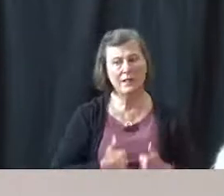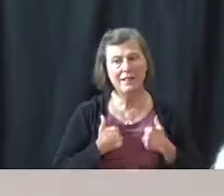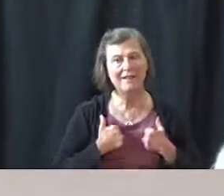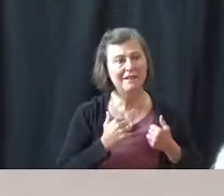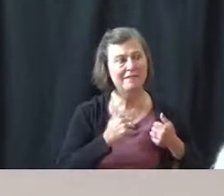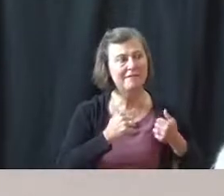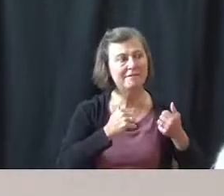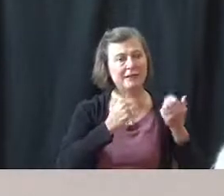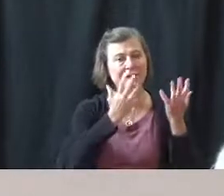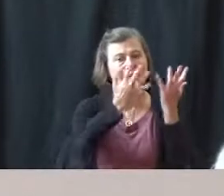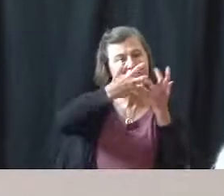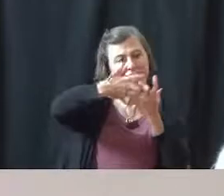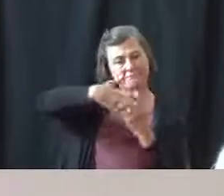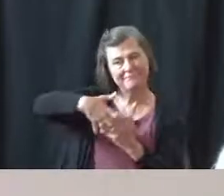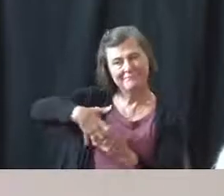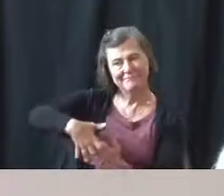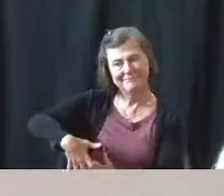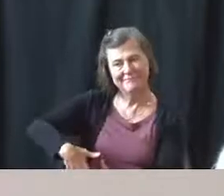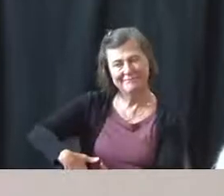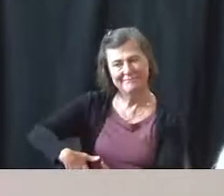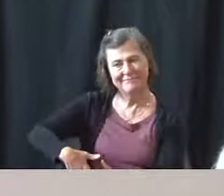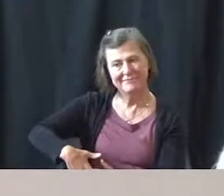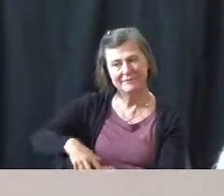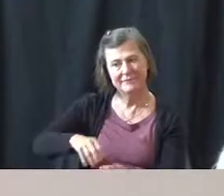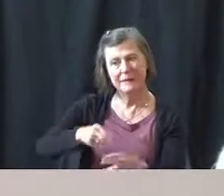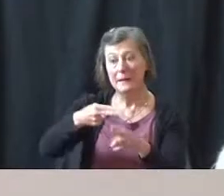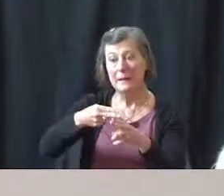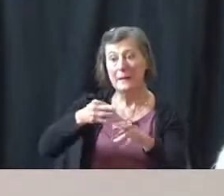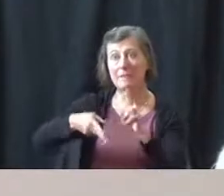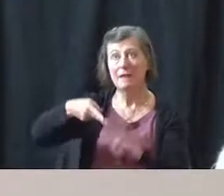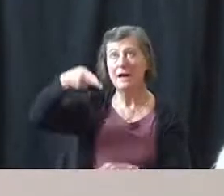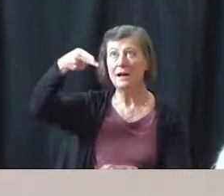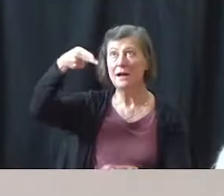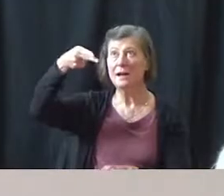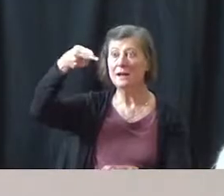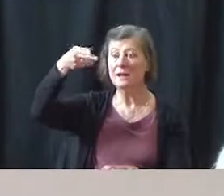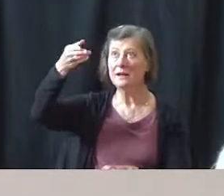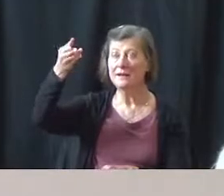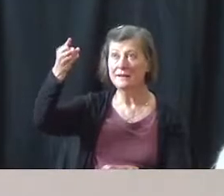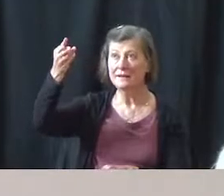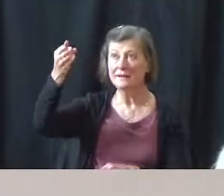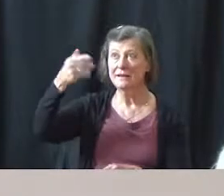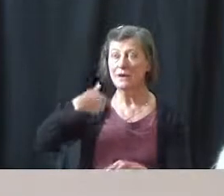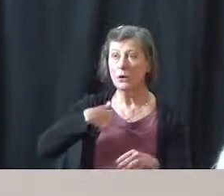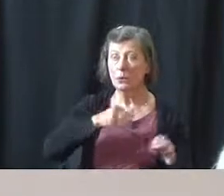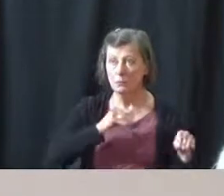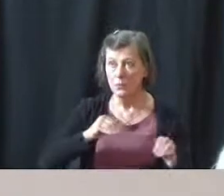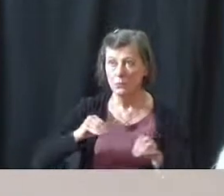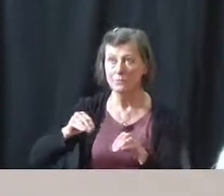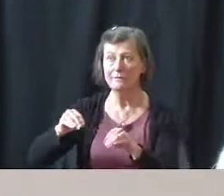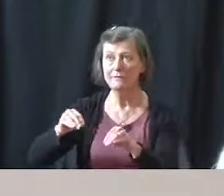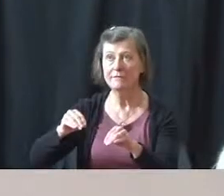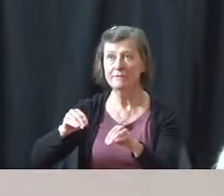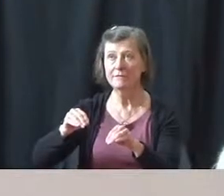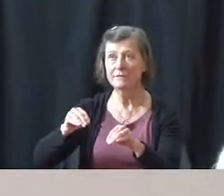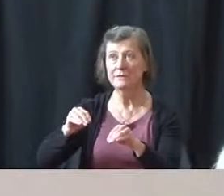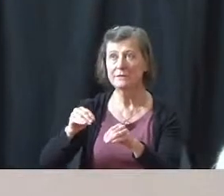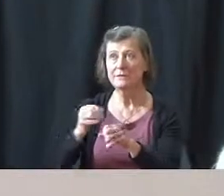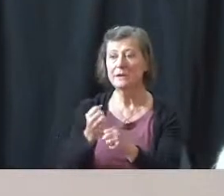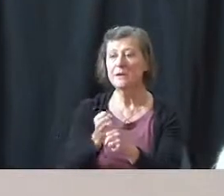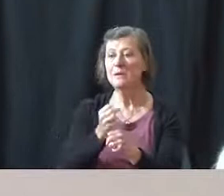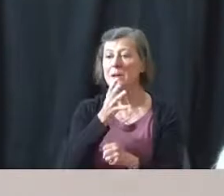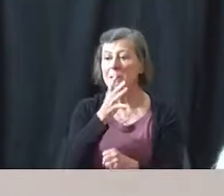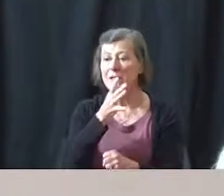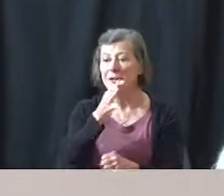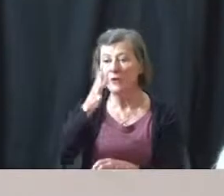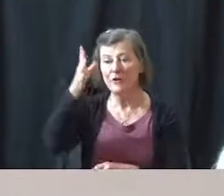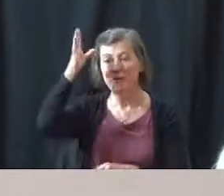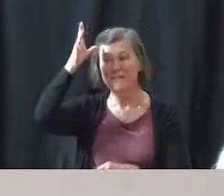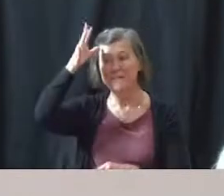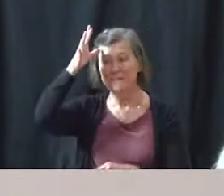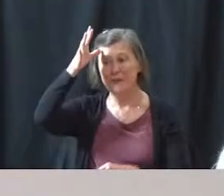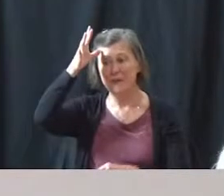In the name of the highest, in whom we move and who makes the mother and father, sister